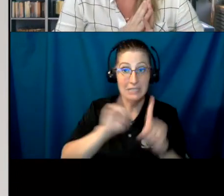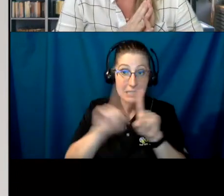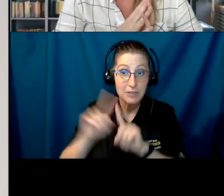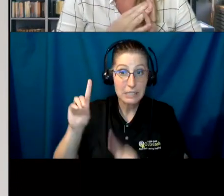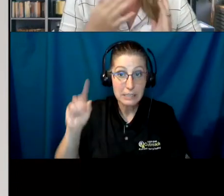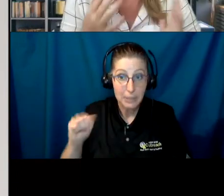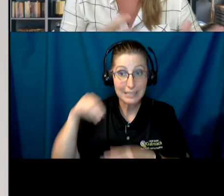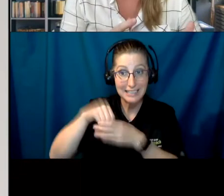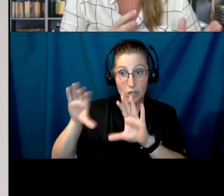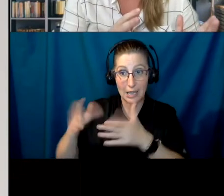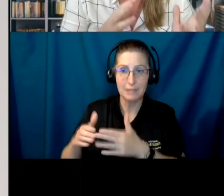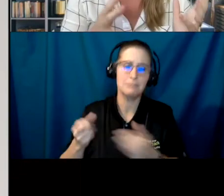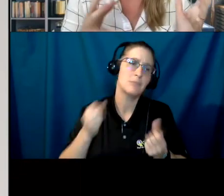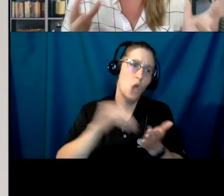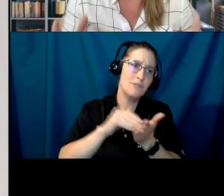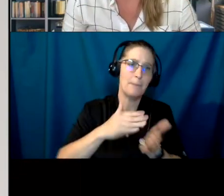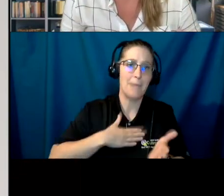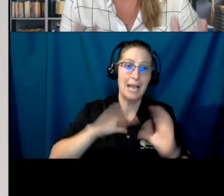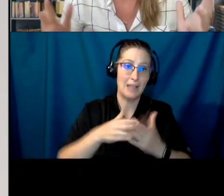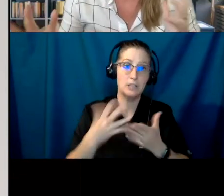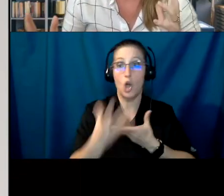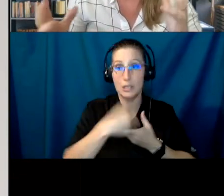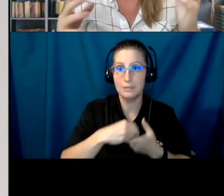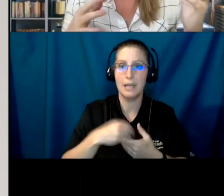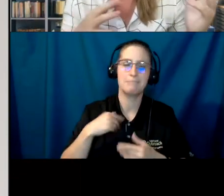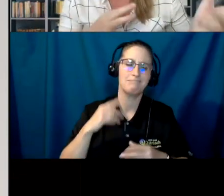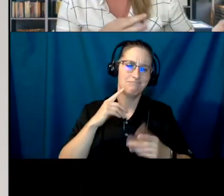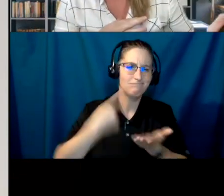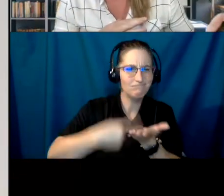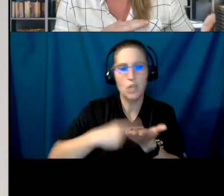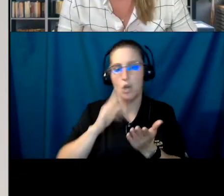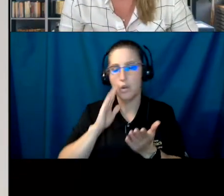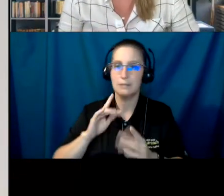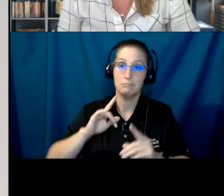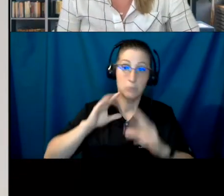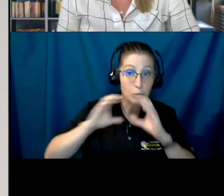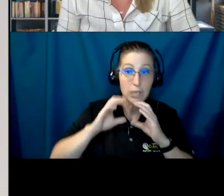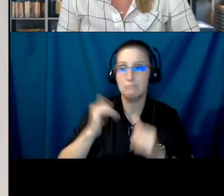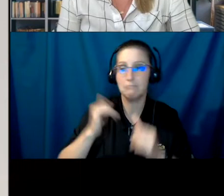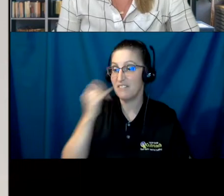A lot of mine were autism. So I would talk about communication and maybe if they're nonverbal.